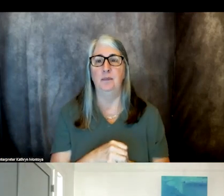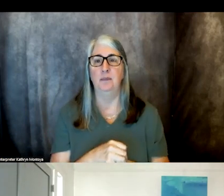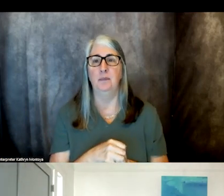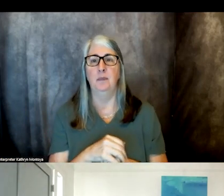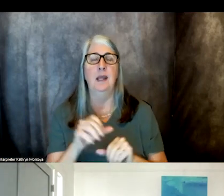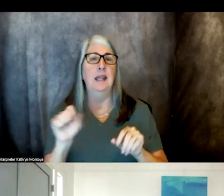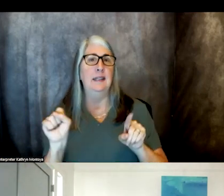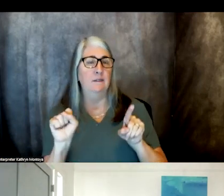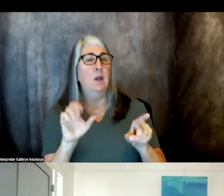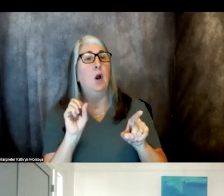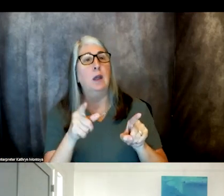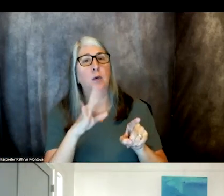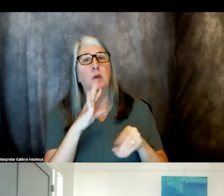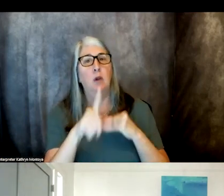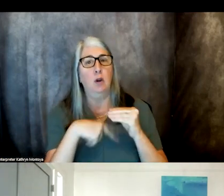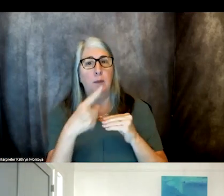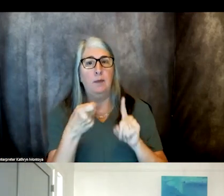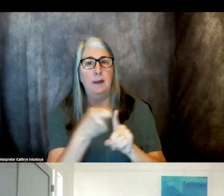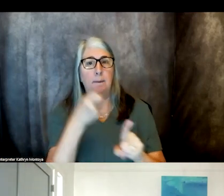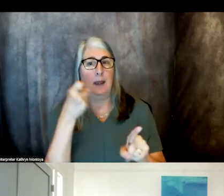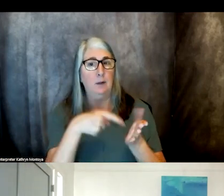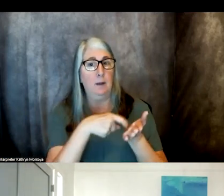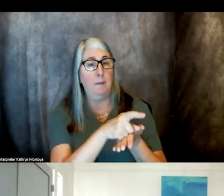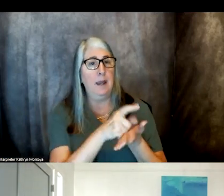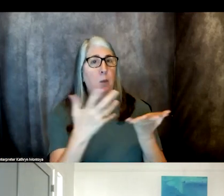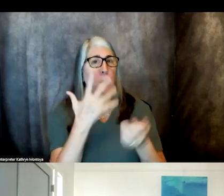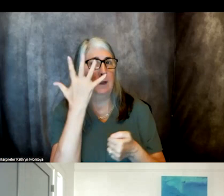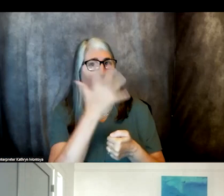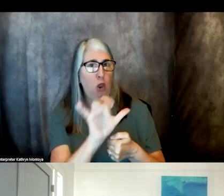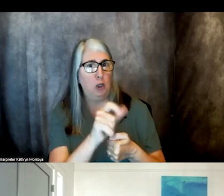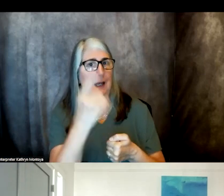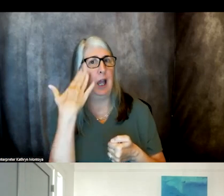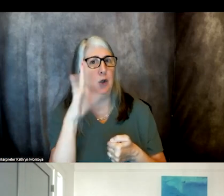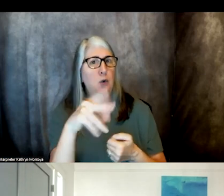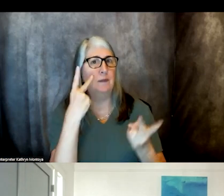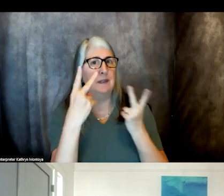ABOUT THE IMPACT. WHAT DOES THAT LOOK LIKE? I KNOW THAT YOU HAVE SEEN A LITTLE BIT OF CHANGE.